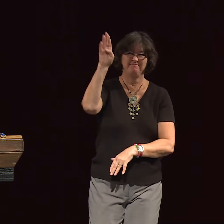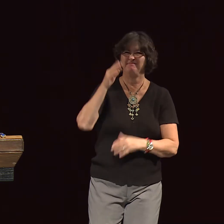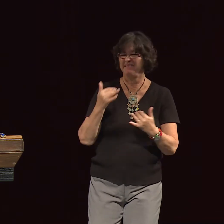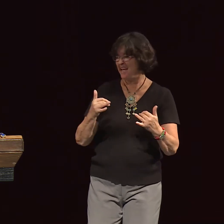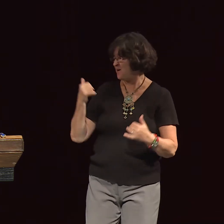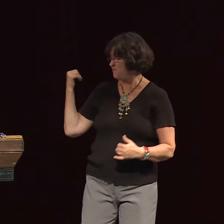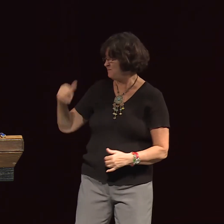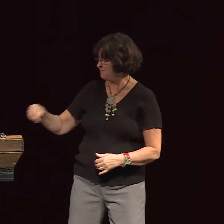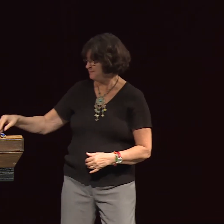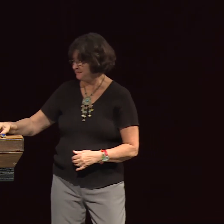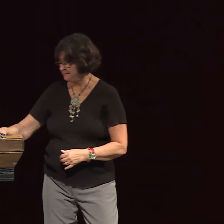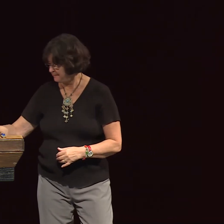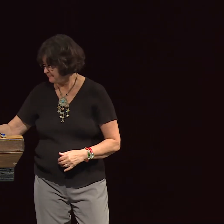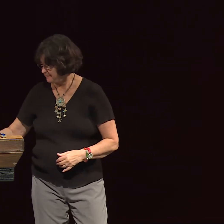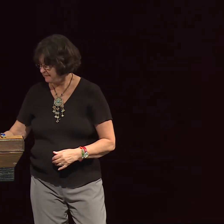She's really doing quite well right now.